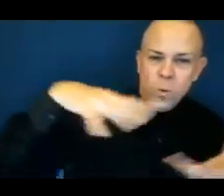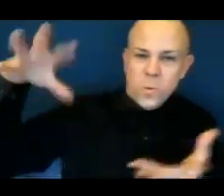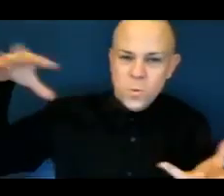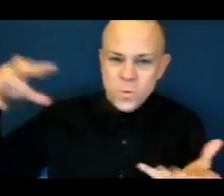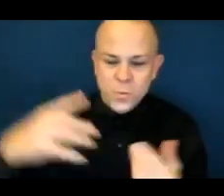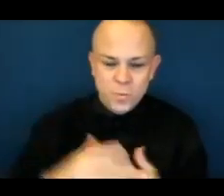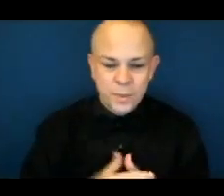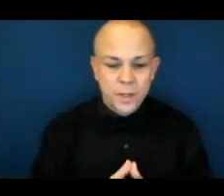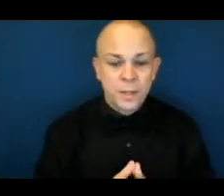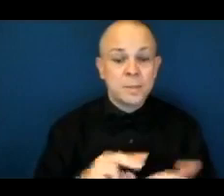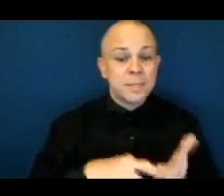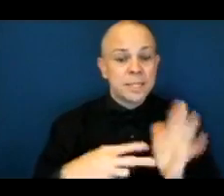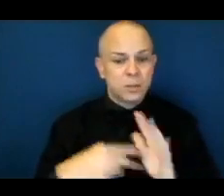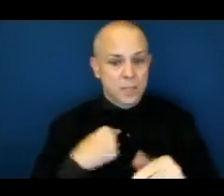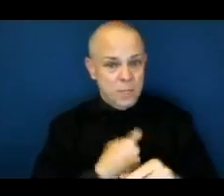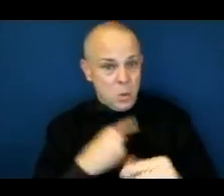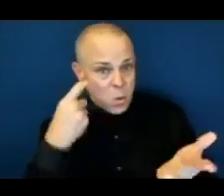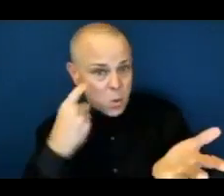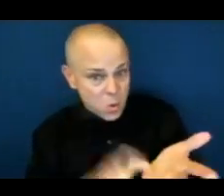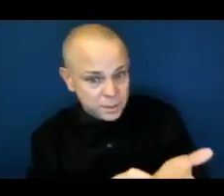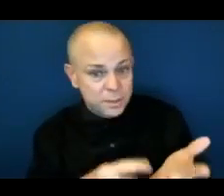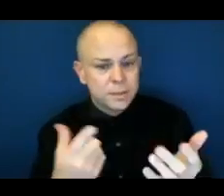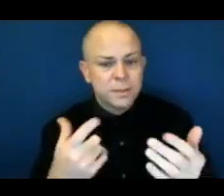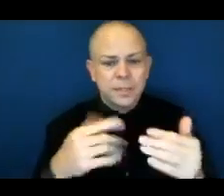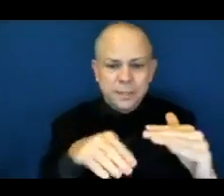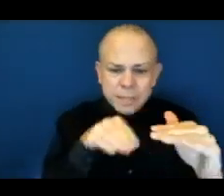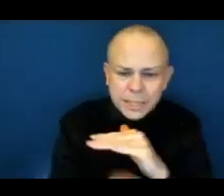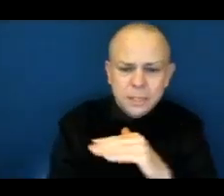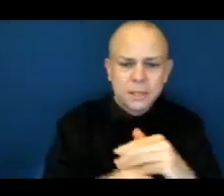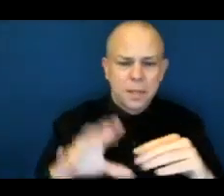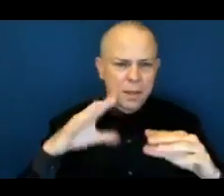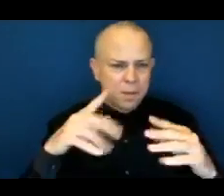going to continue to see smoldering and no perimeter growth for tomorrow